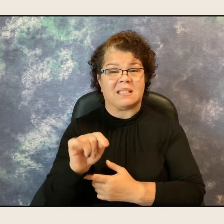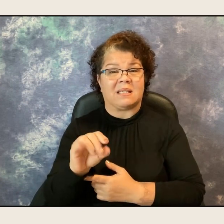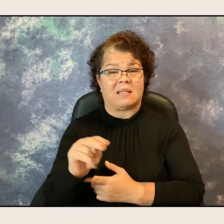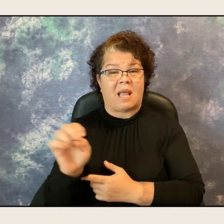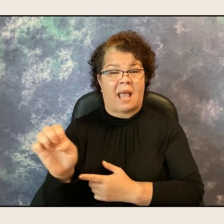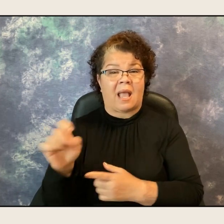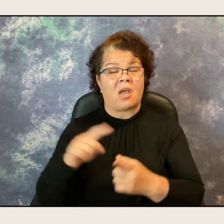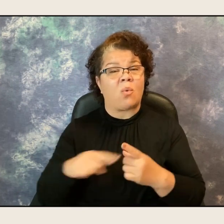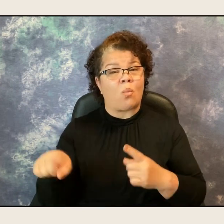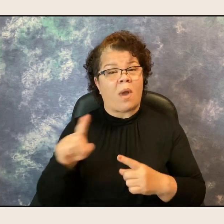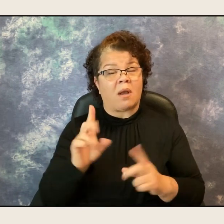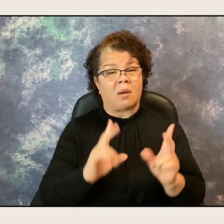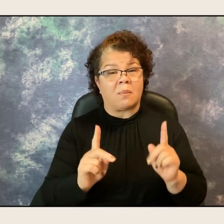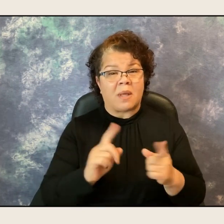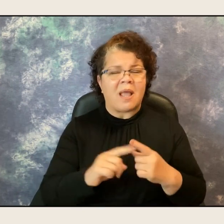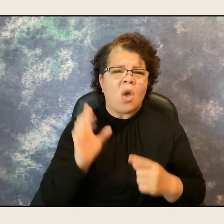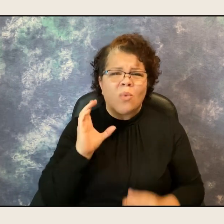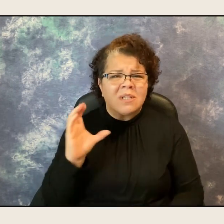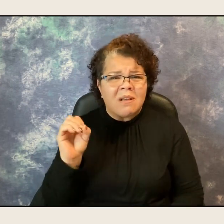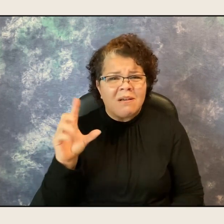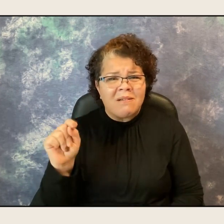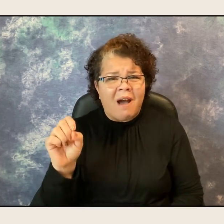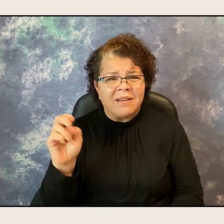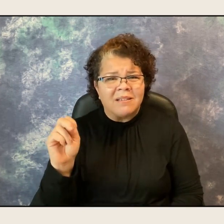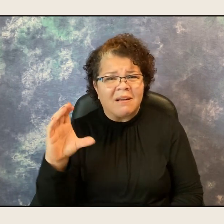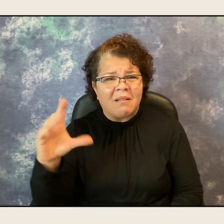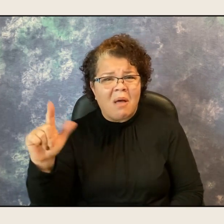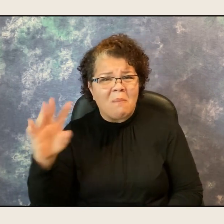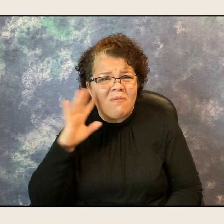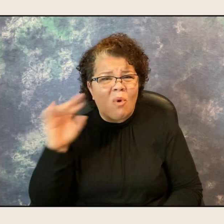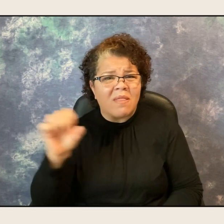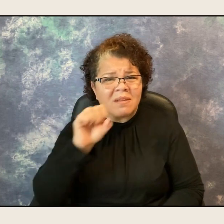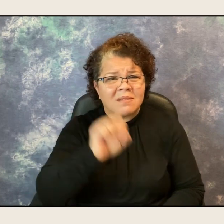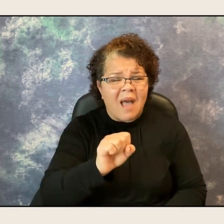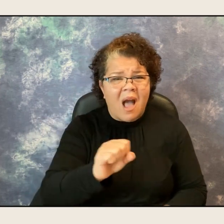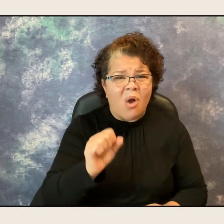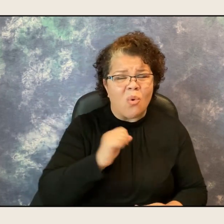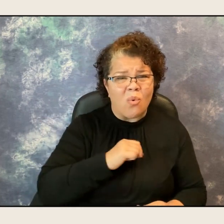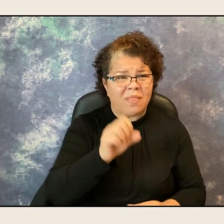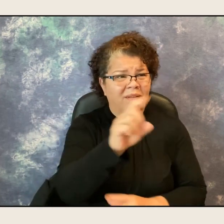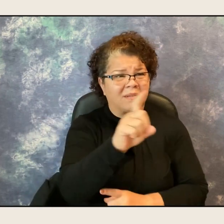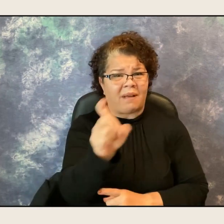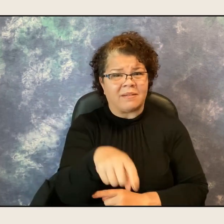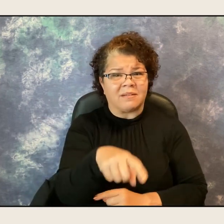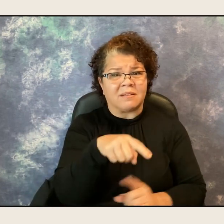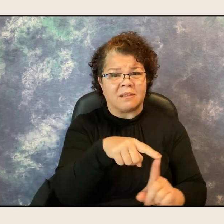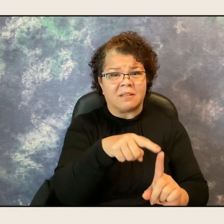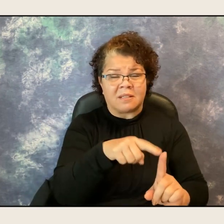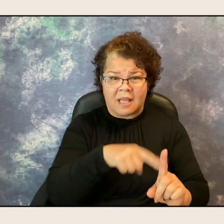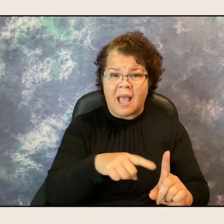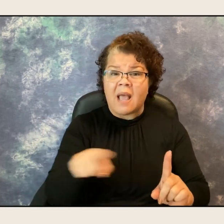it was the Cotton Club of the south. And everybody was in their 80s, 90s, and they remembered going to this club.